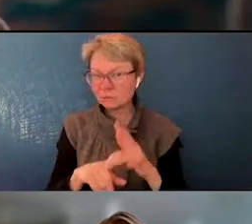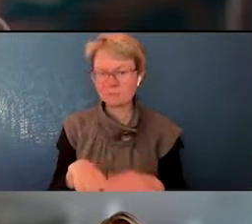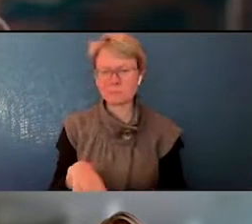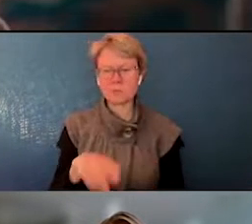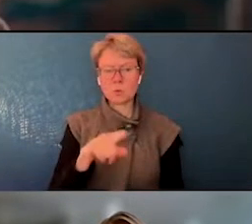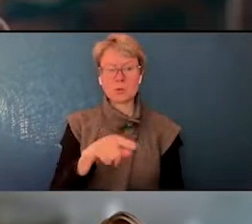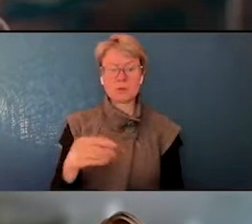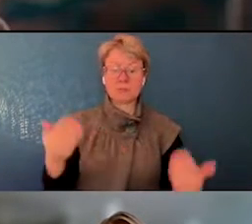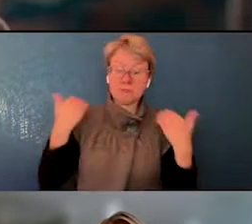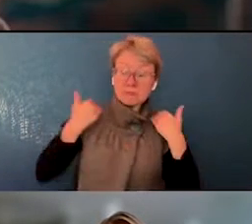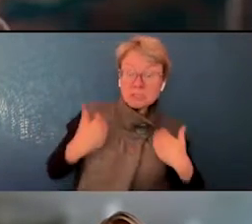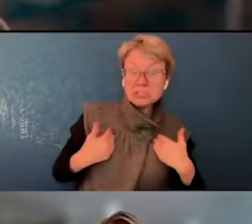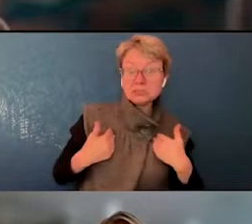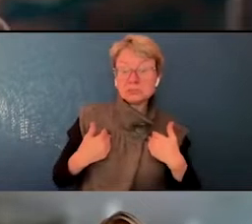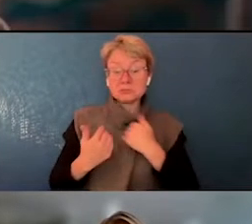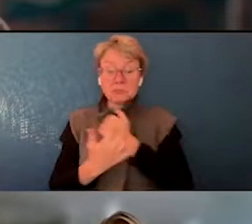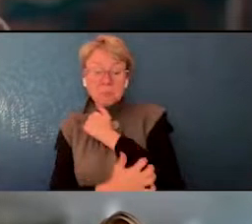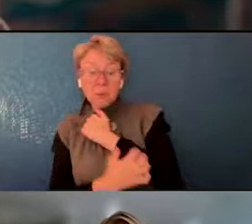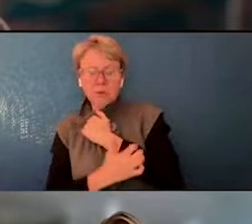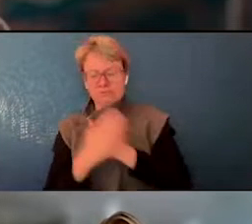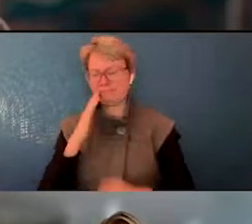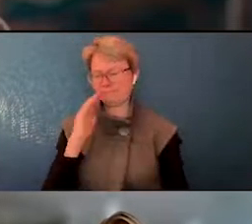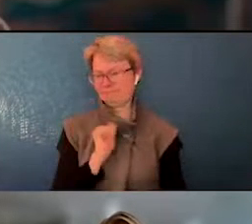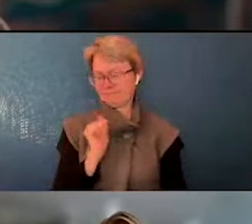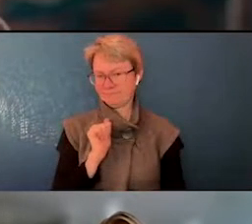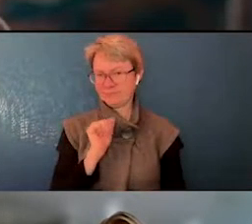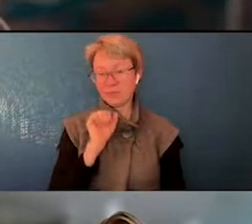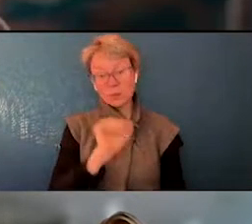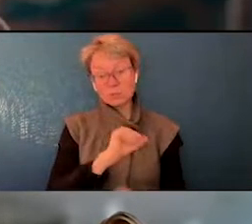money or a little bit of money it doesn't matter about your personal circumstances everyone needs